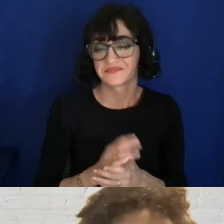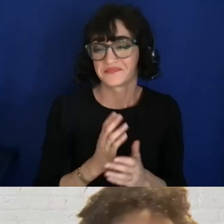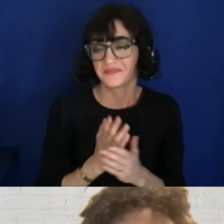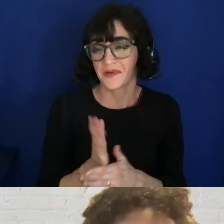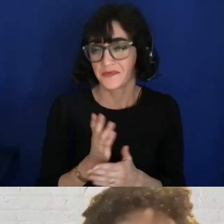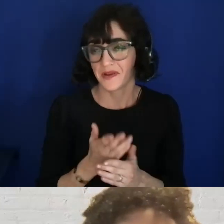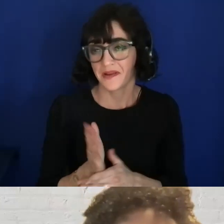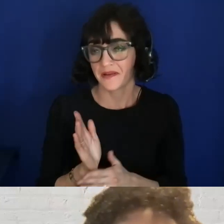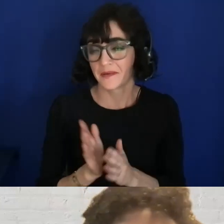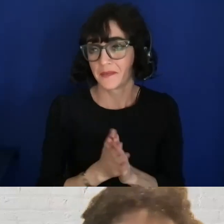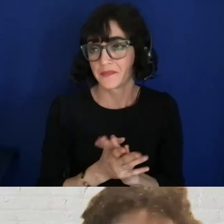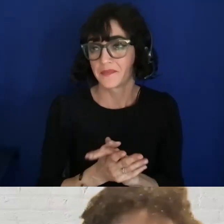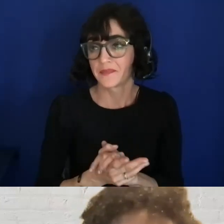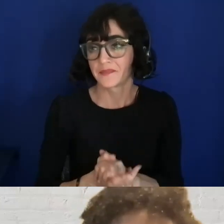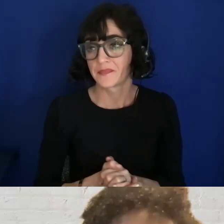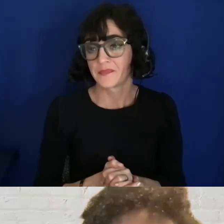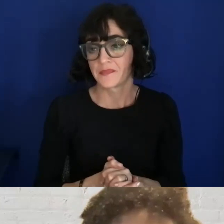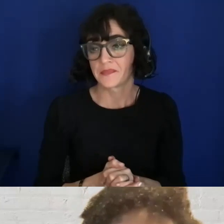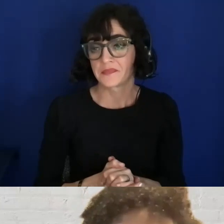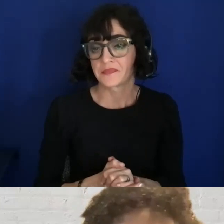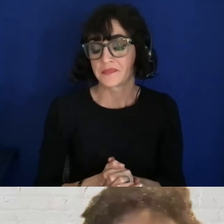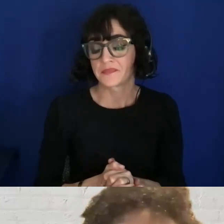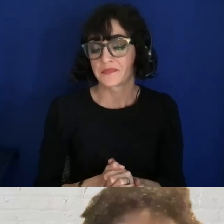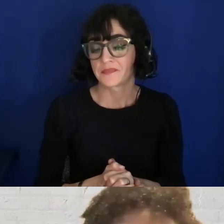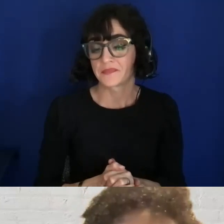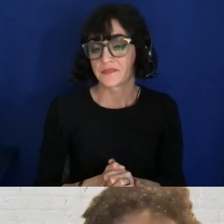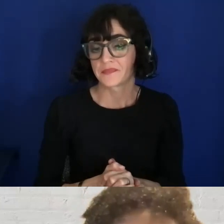um